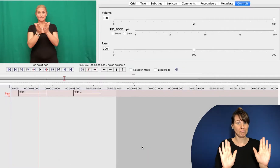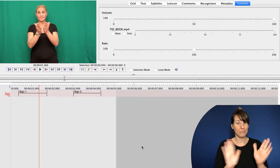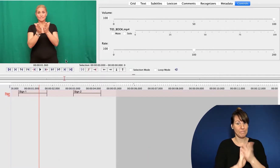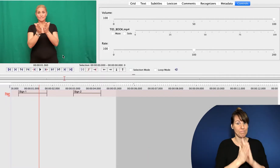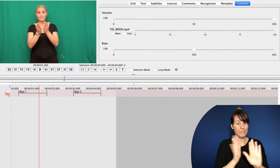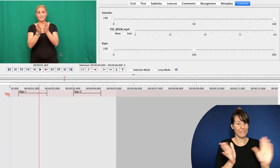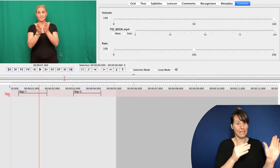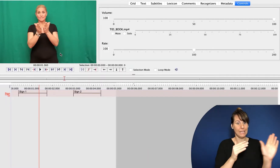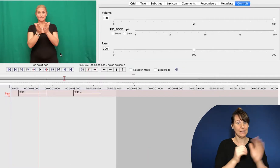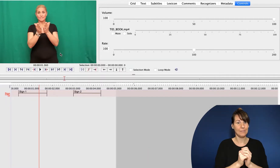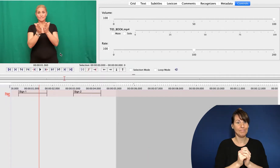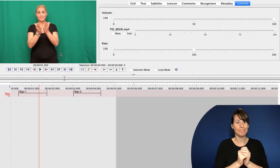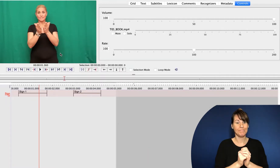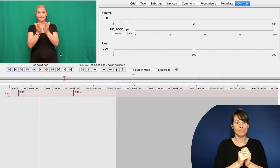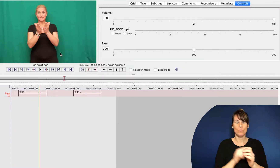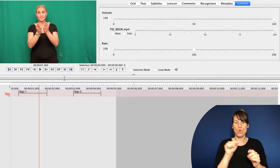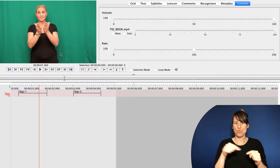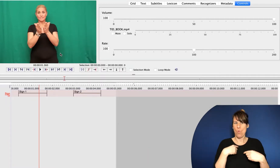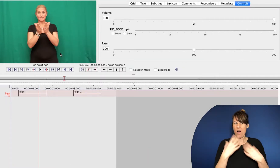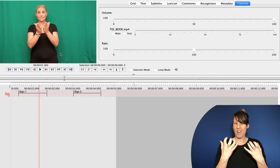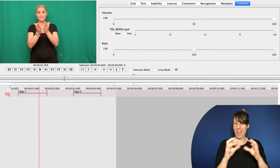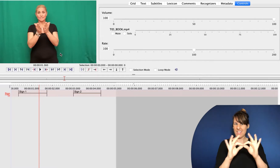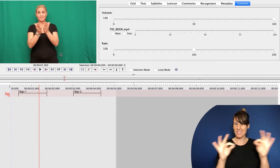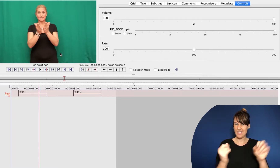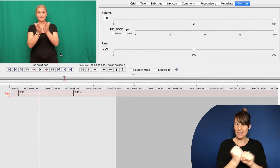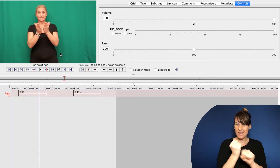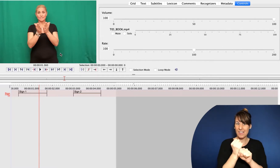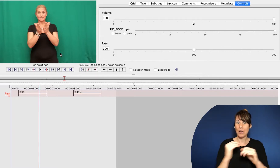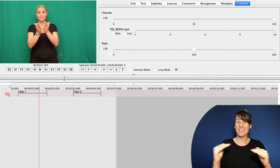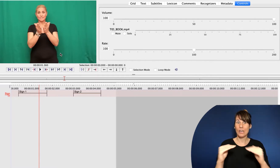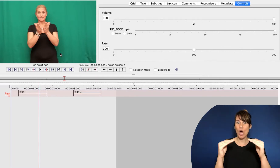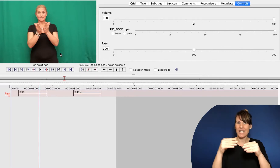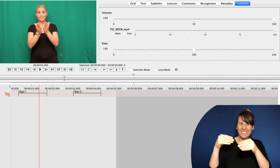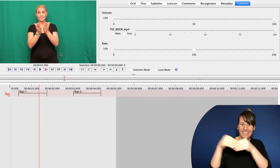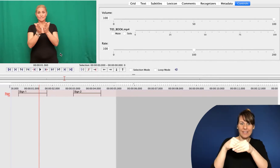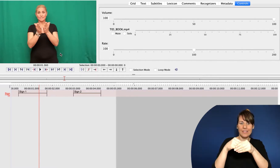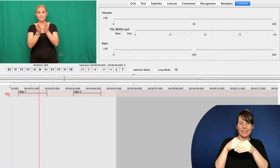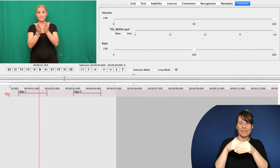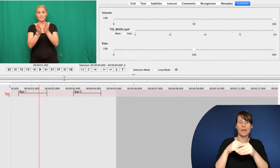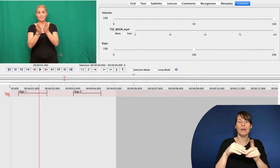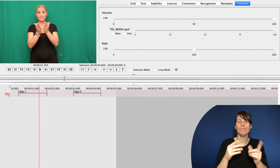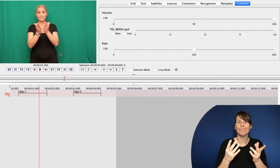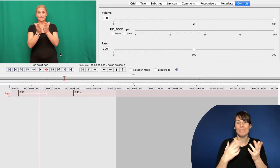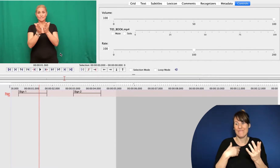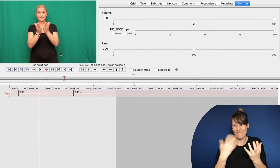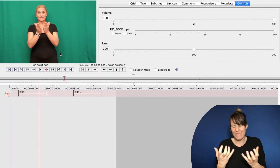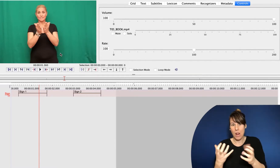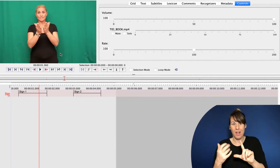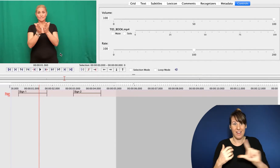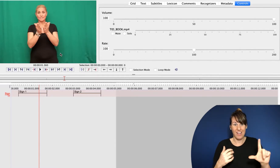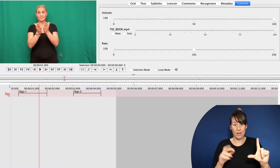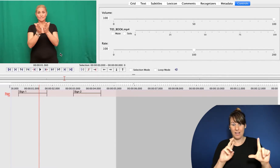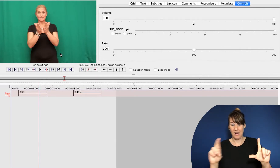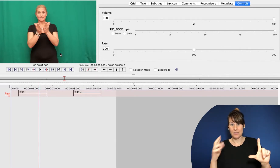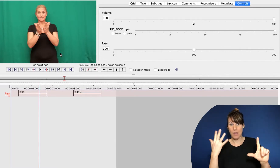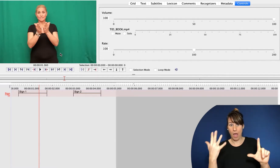And then now I want to create tiers with hierarchies. I want my left hand tier and the right hand